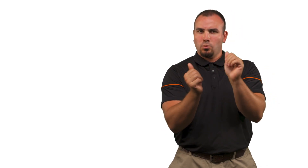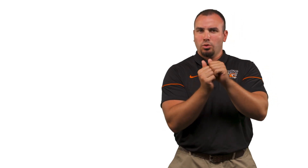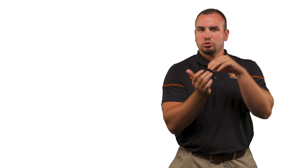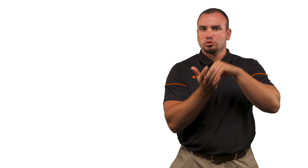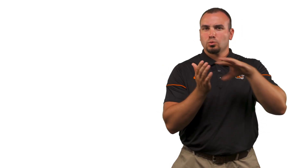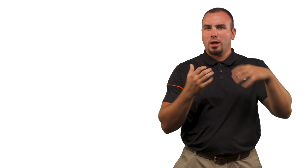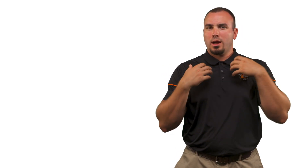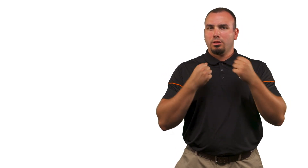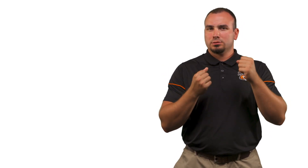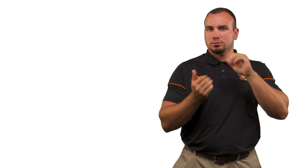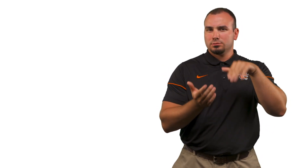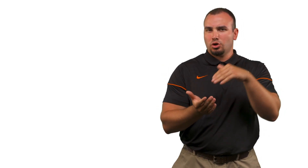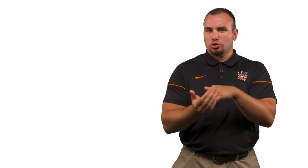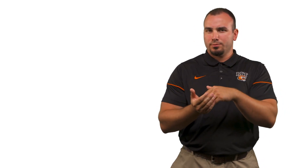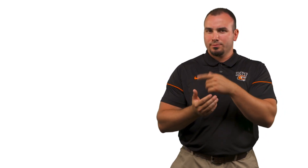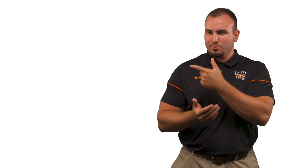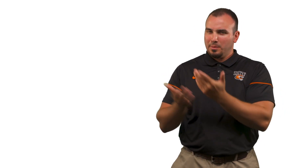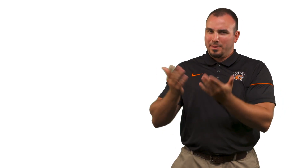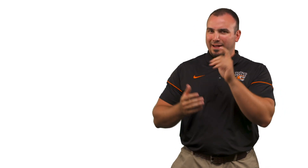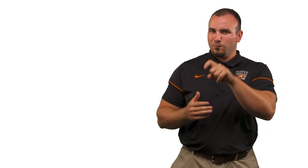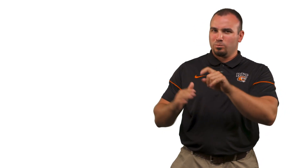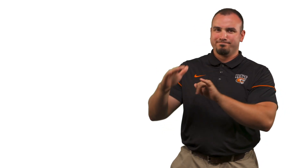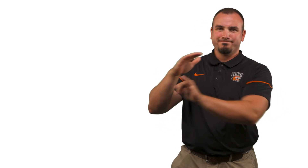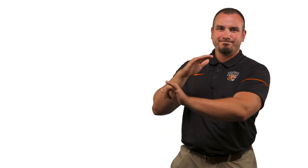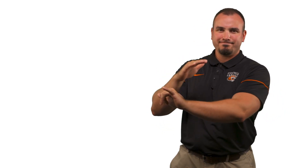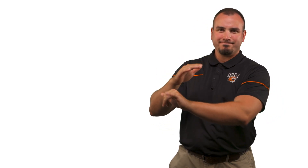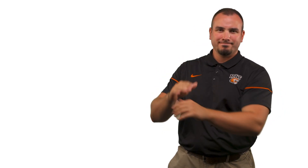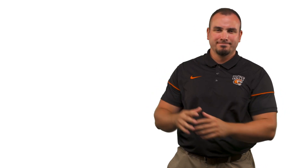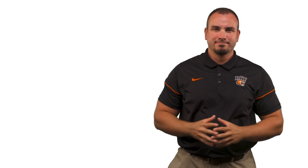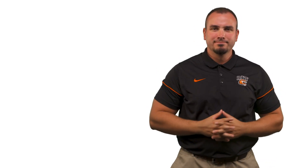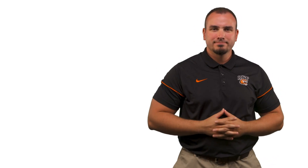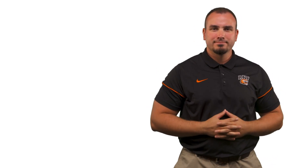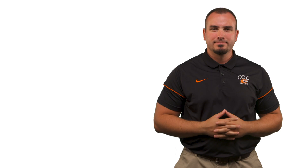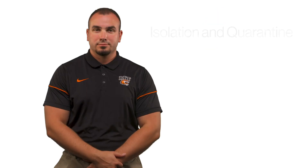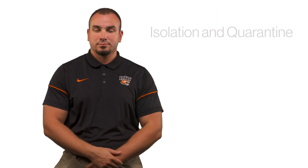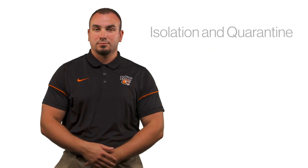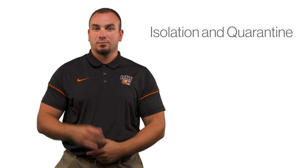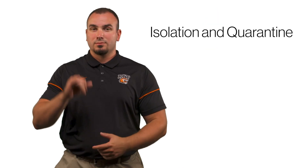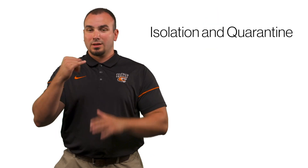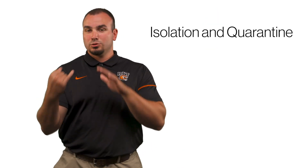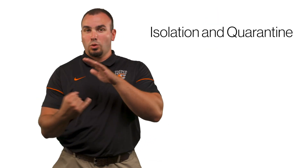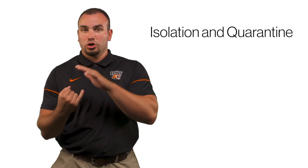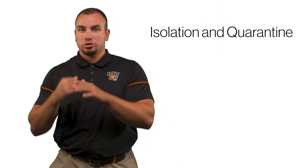Student Health Center. They may be asked to quarantine or isolate.